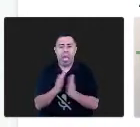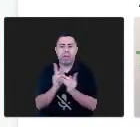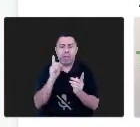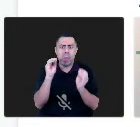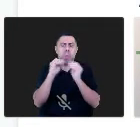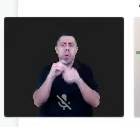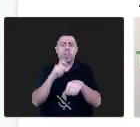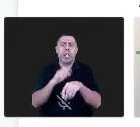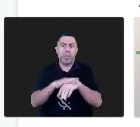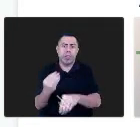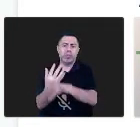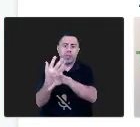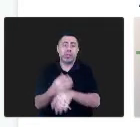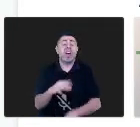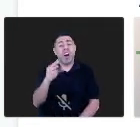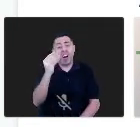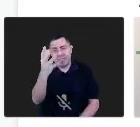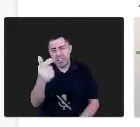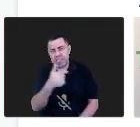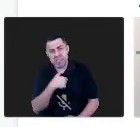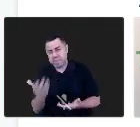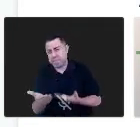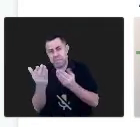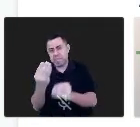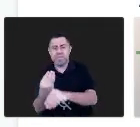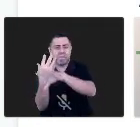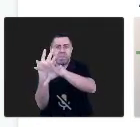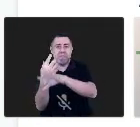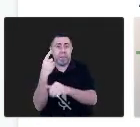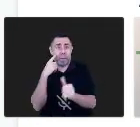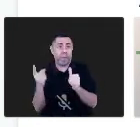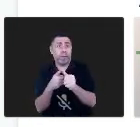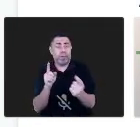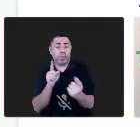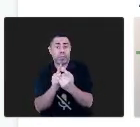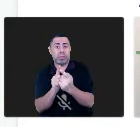don't often suggest doing video calls as your first interaction for these admirer calls i call